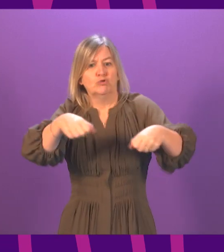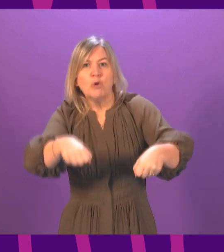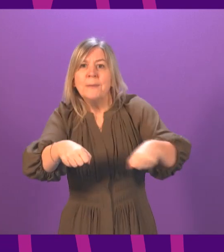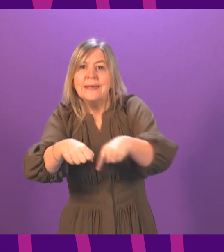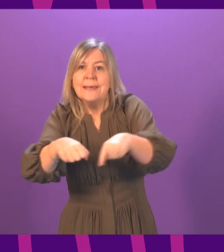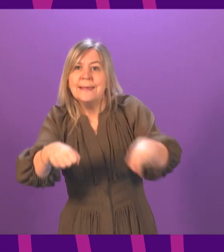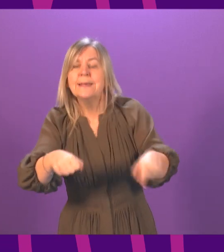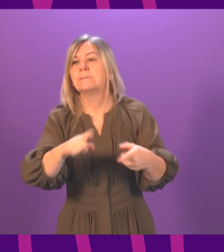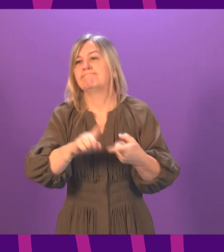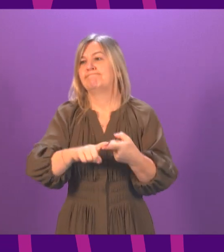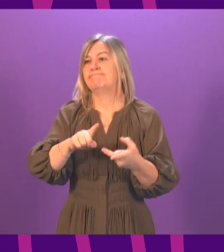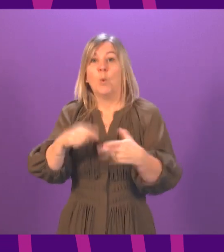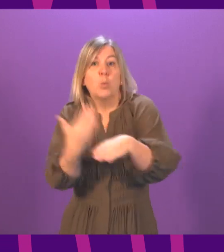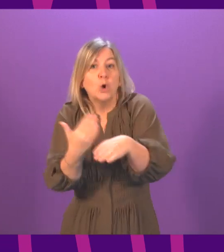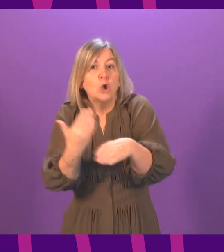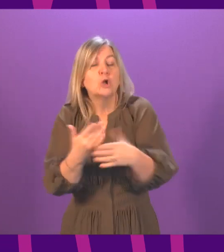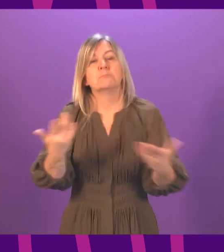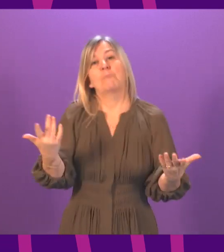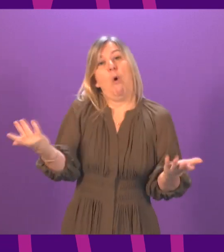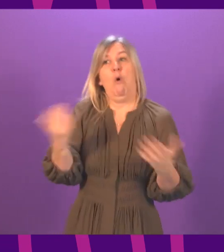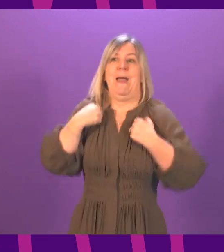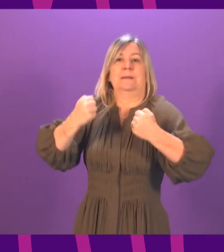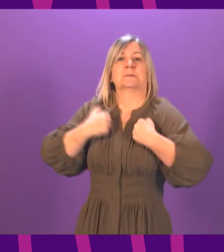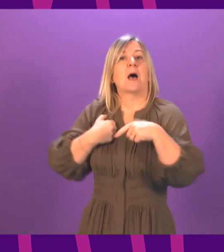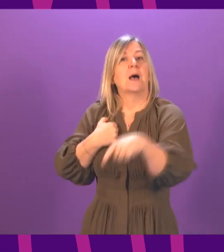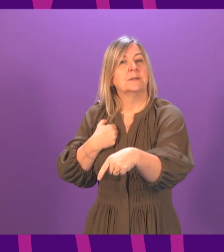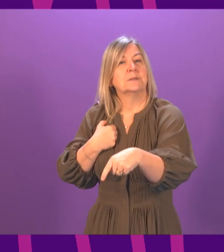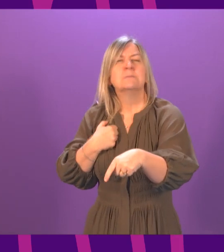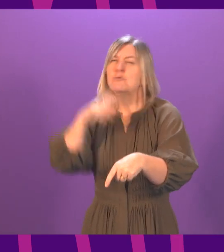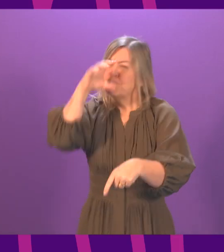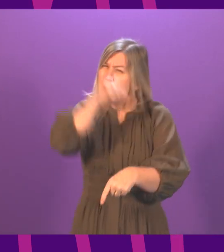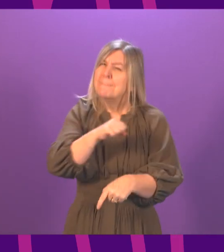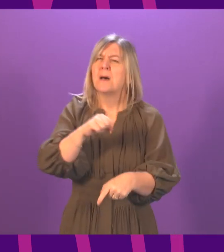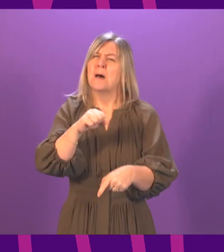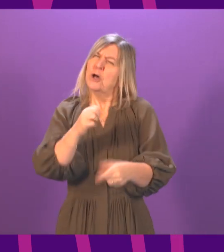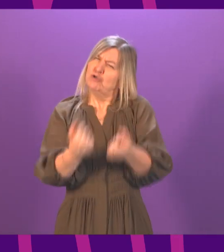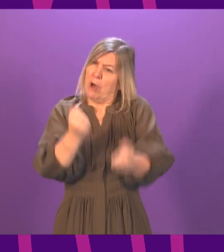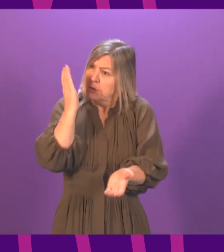essential exercise. All of us should exercise responsible judgment on what is really essential